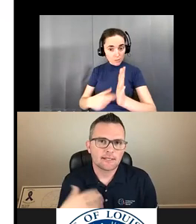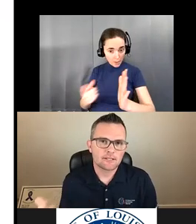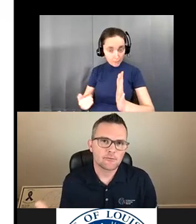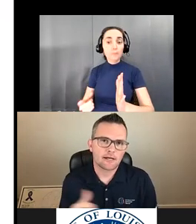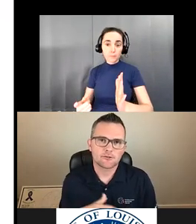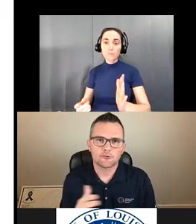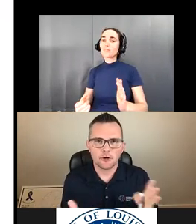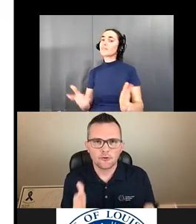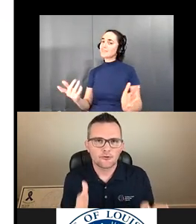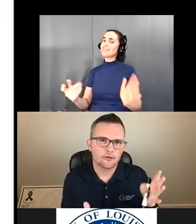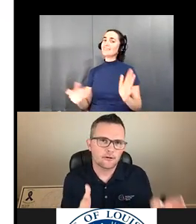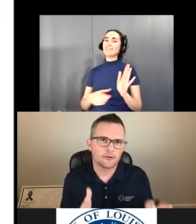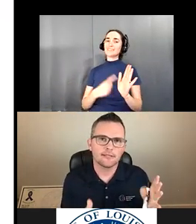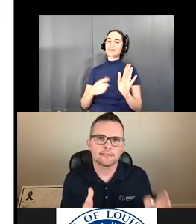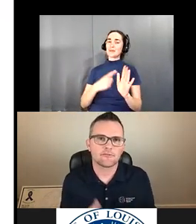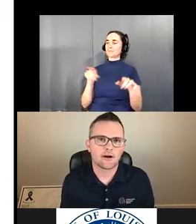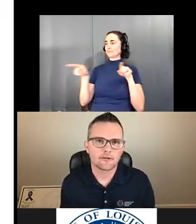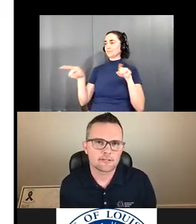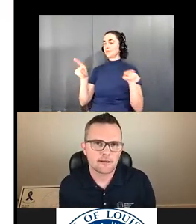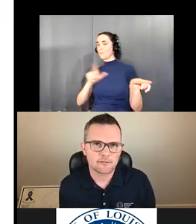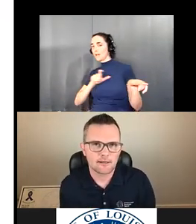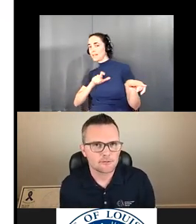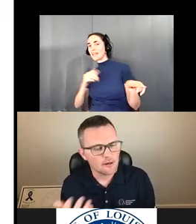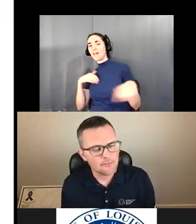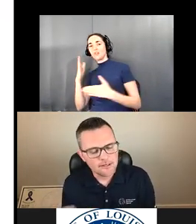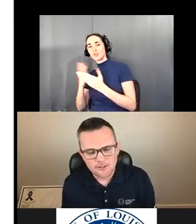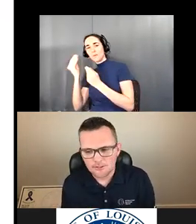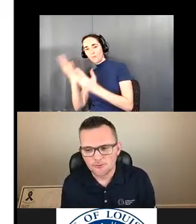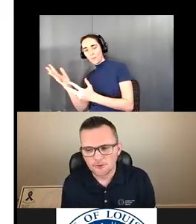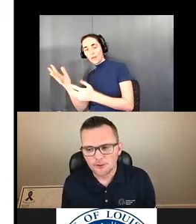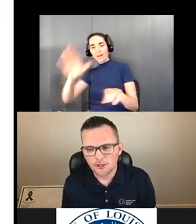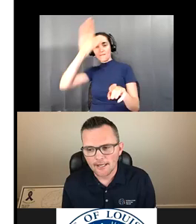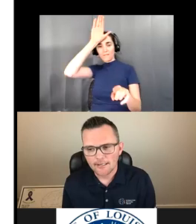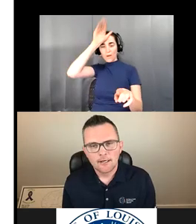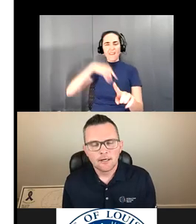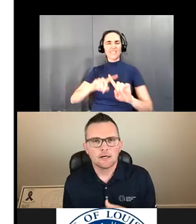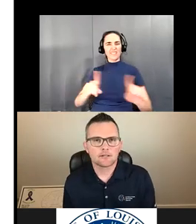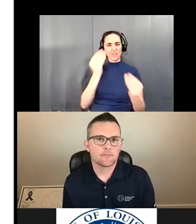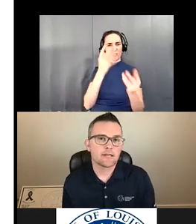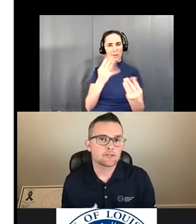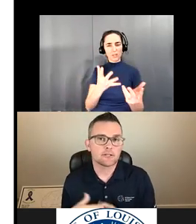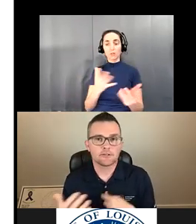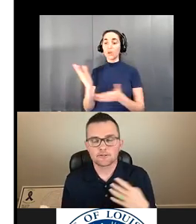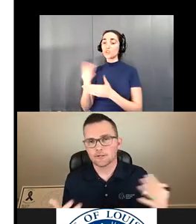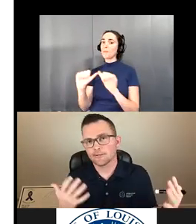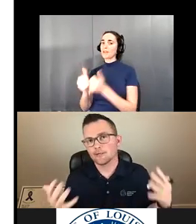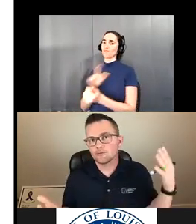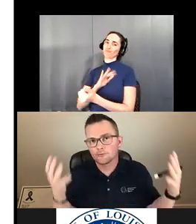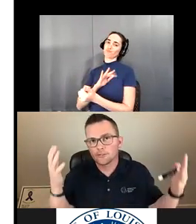dispatched to both police and fire at the same time some agencies are really good at it. 15:49:20 Some agencies, they don't really